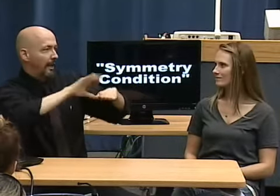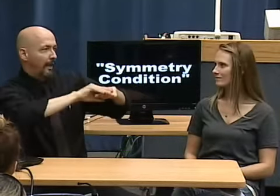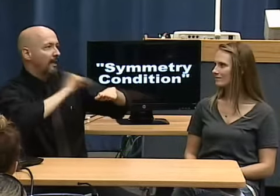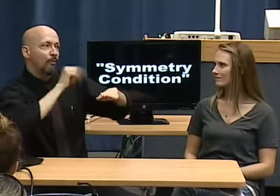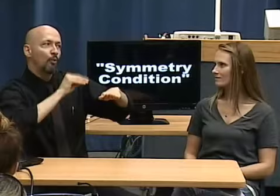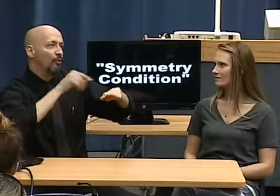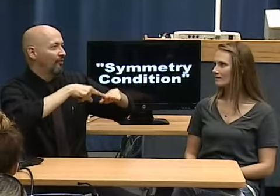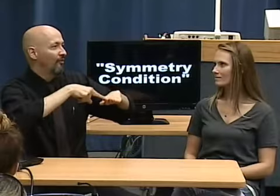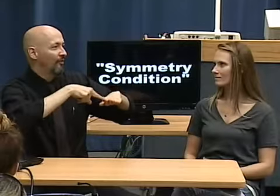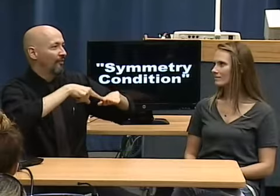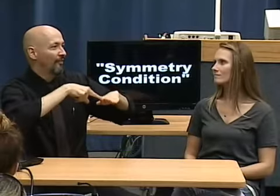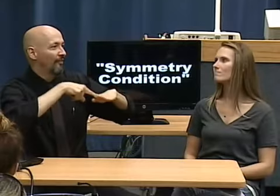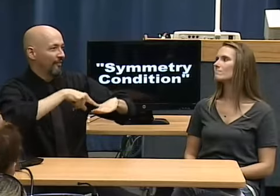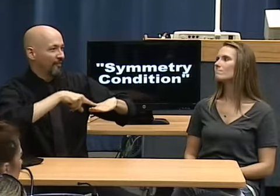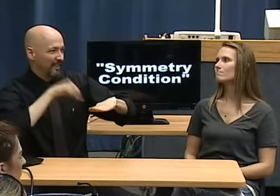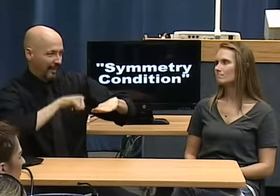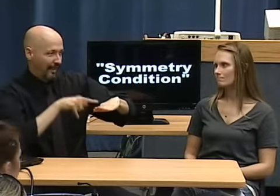Ah, but this hand isn't moving.